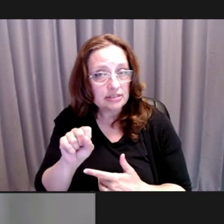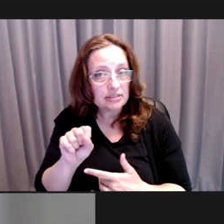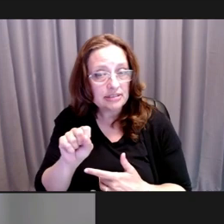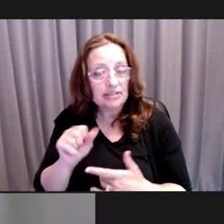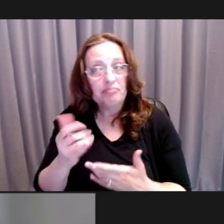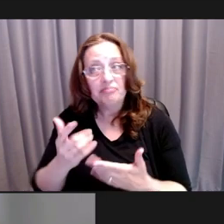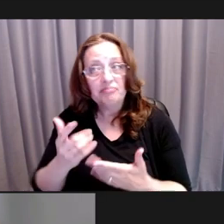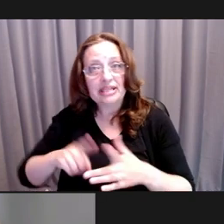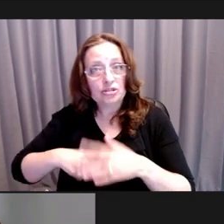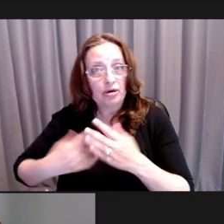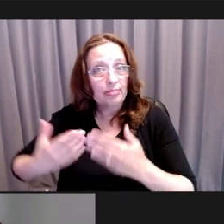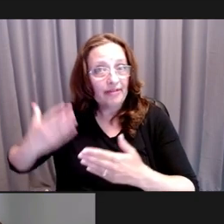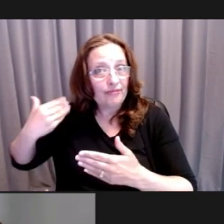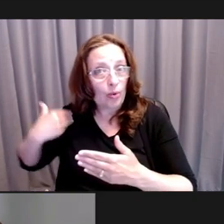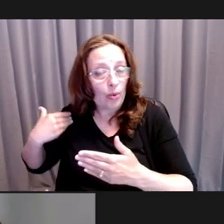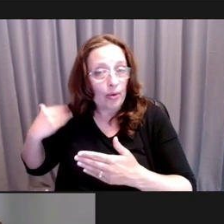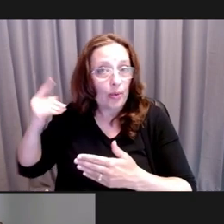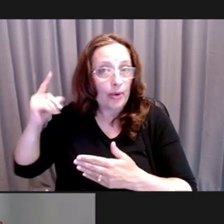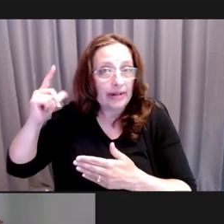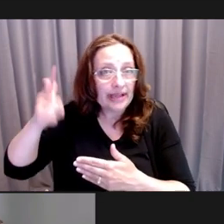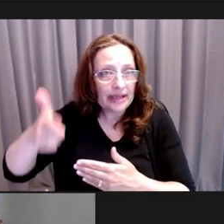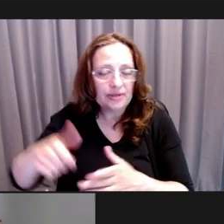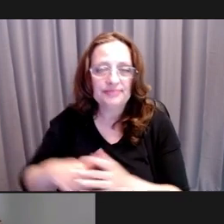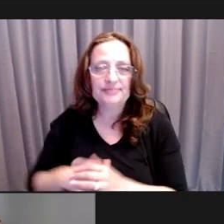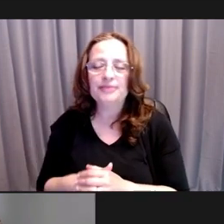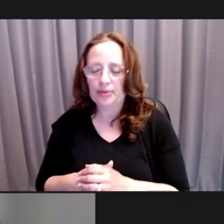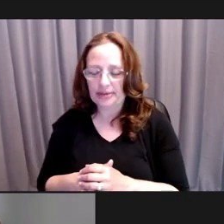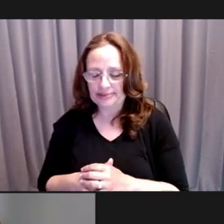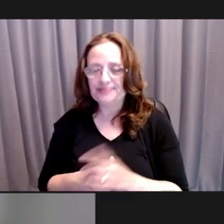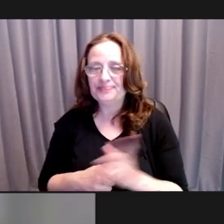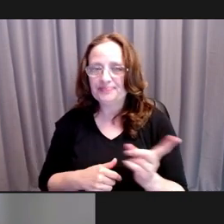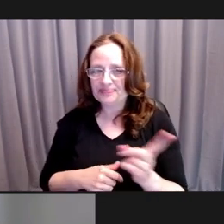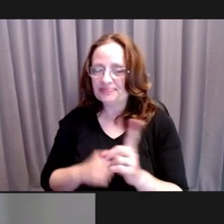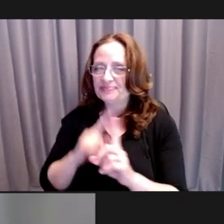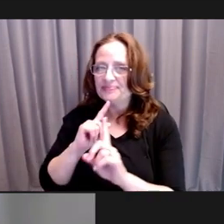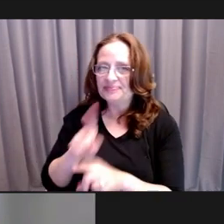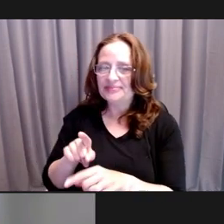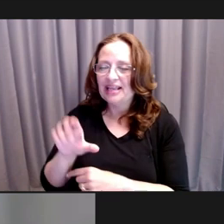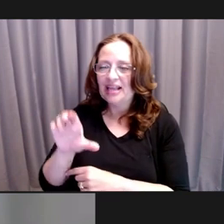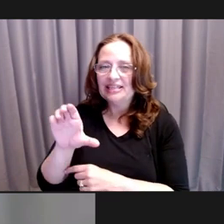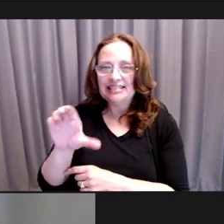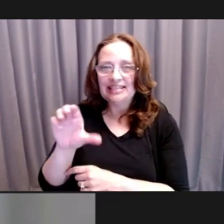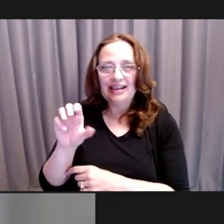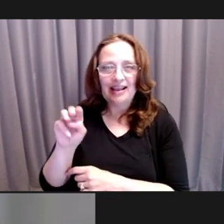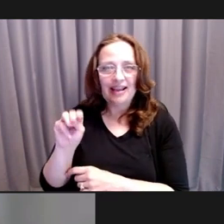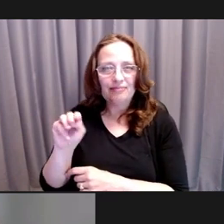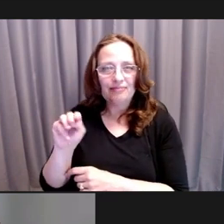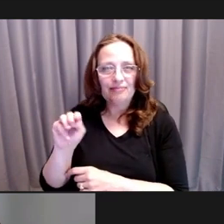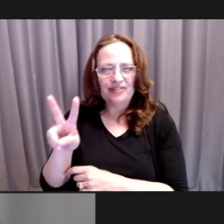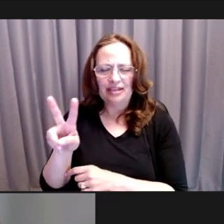is CMV. And as I mentioned, because it's so ubiquitous, because it's so common in society,